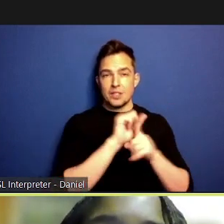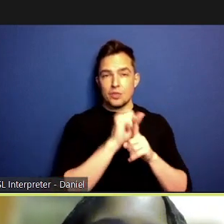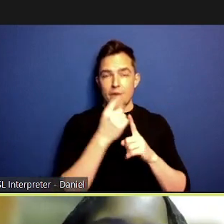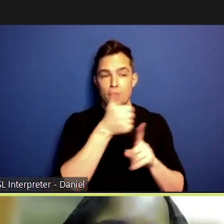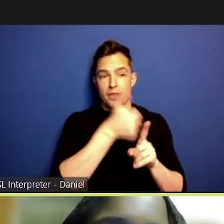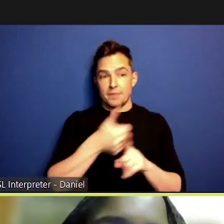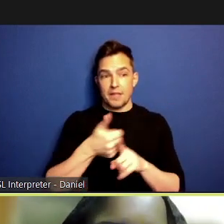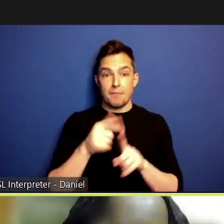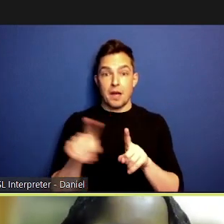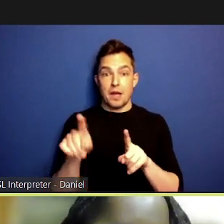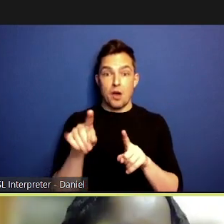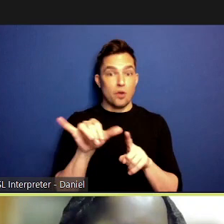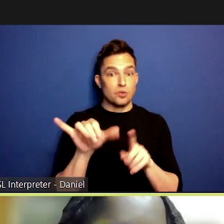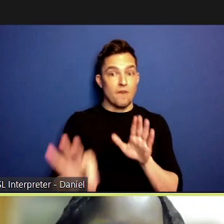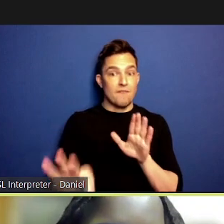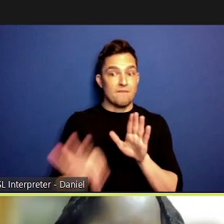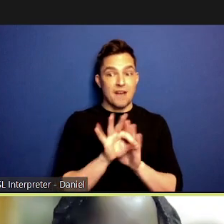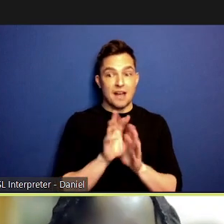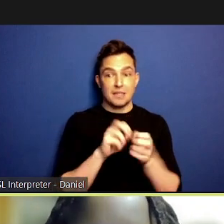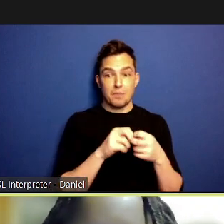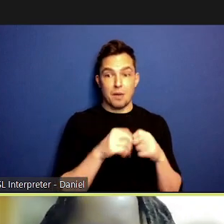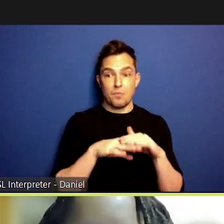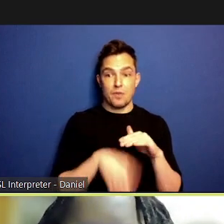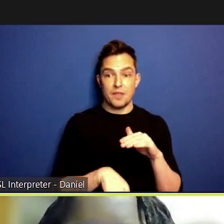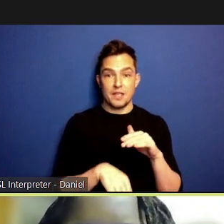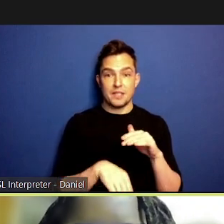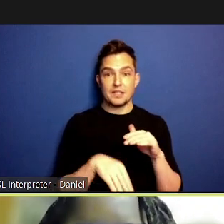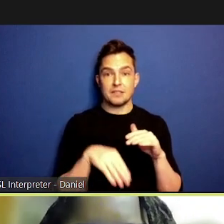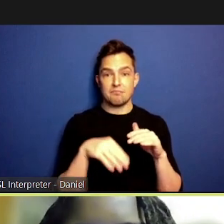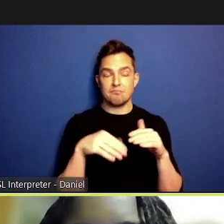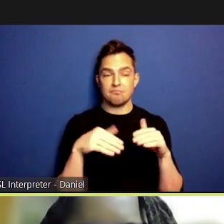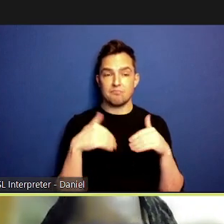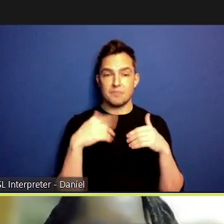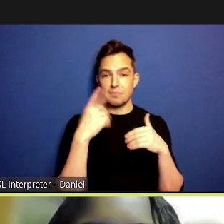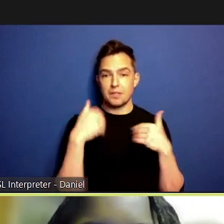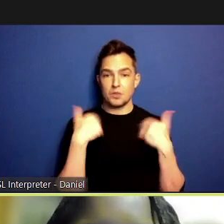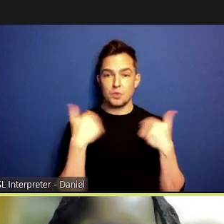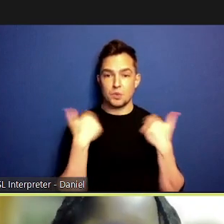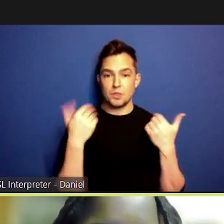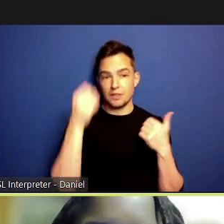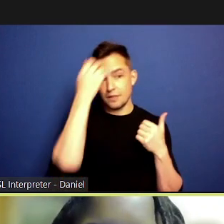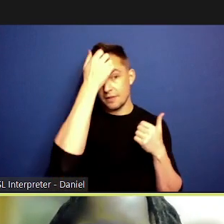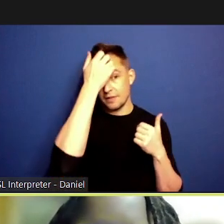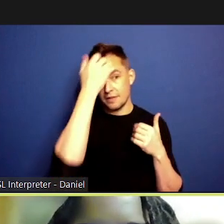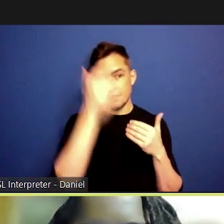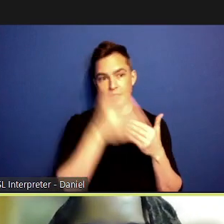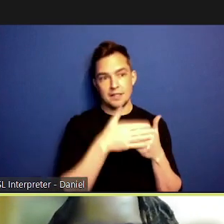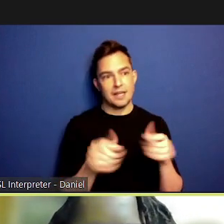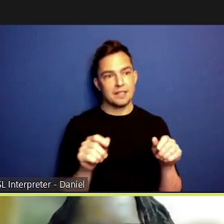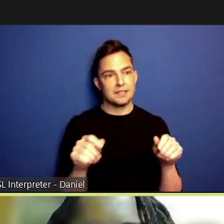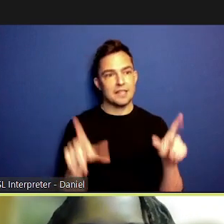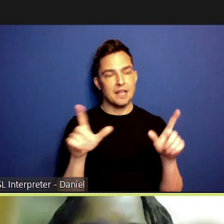locating the problem within the black youth. So I can go onto my next slide is just my final thoughts.